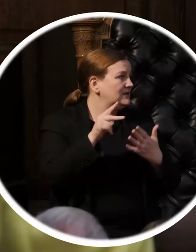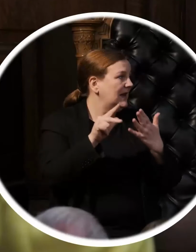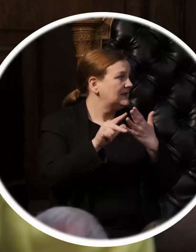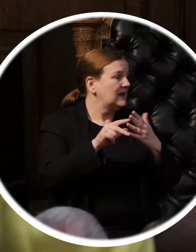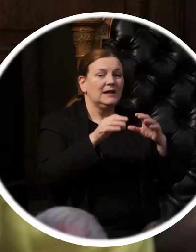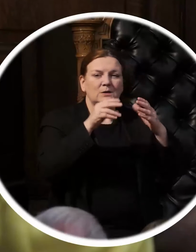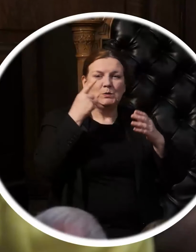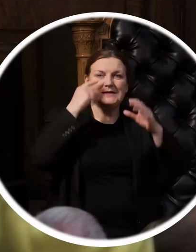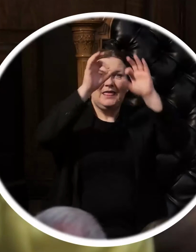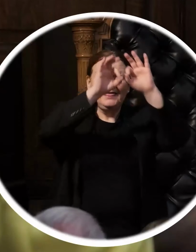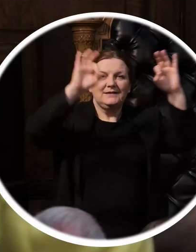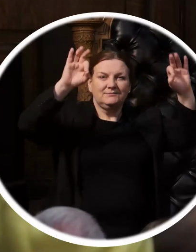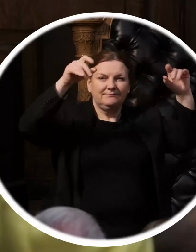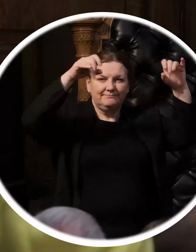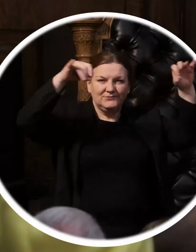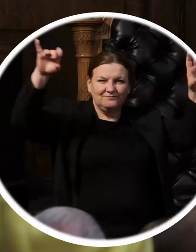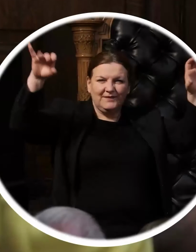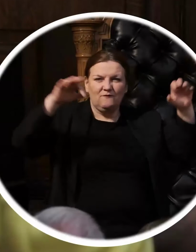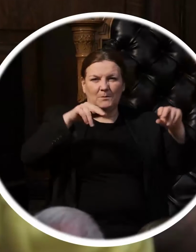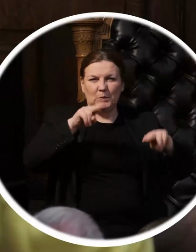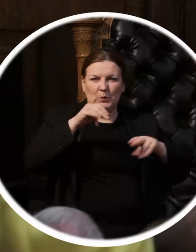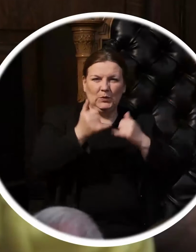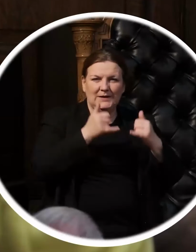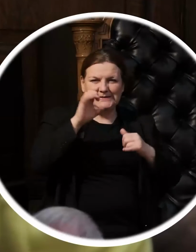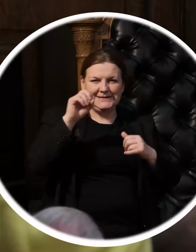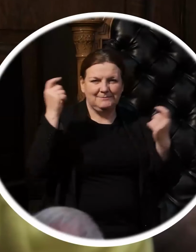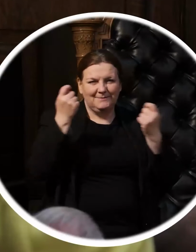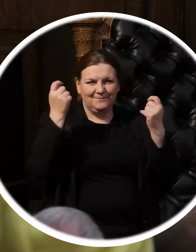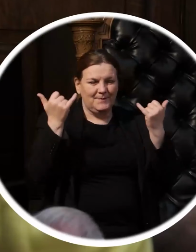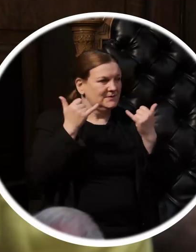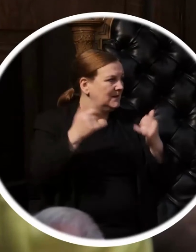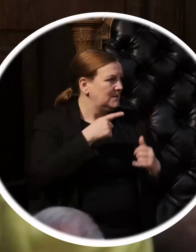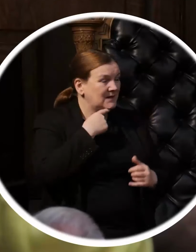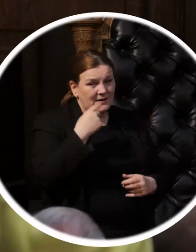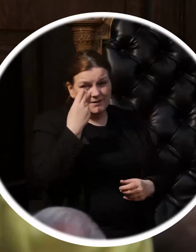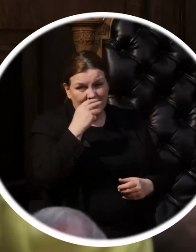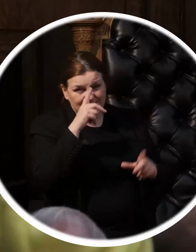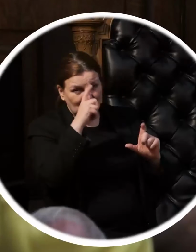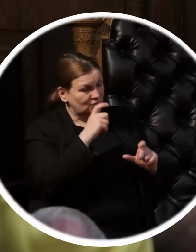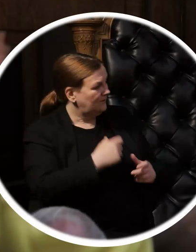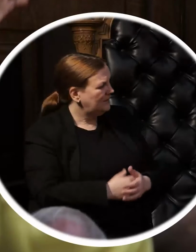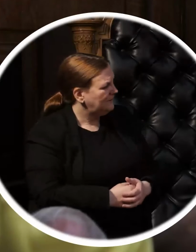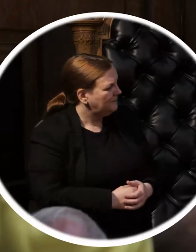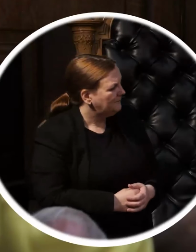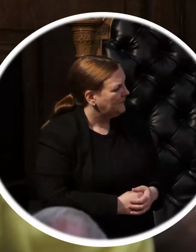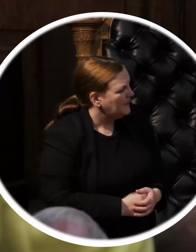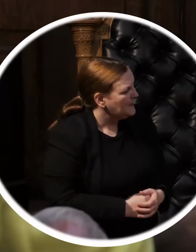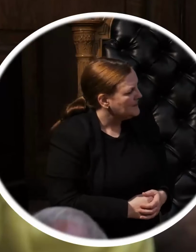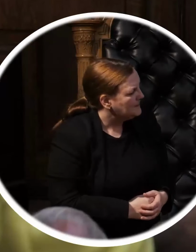hanging from the roof rafters. But it's also a nice photograph because you can get a sense of the decorative